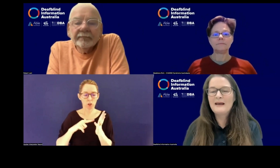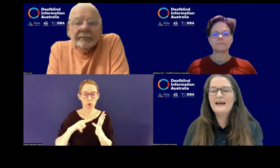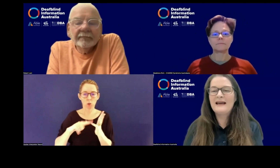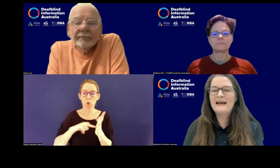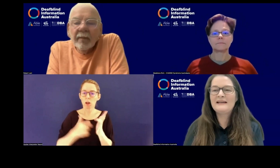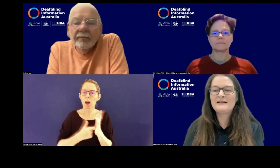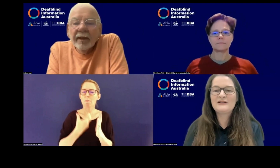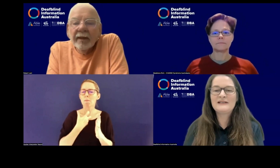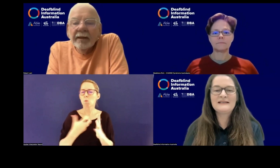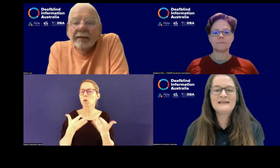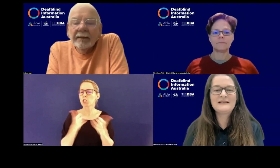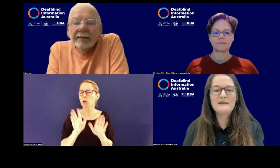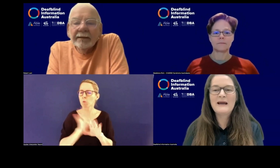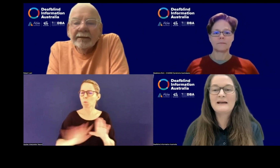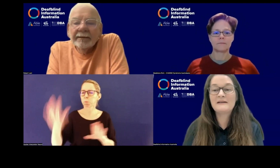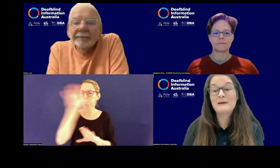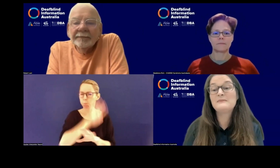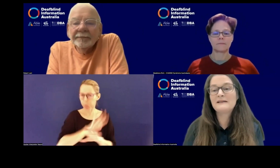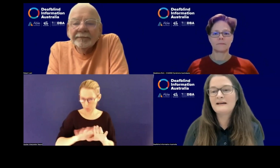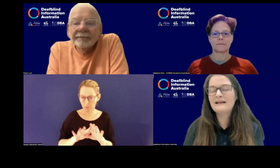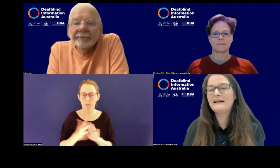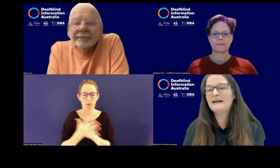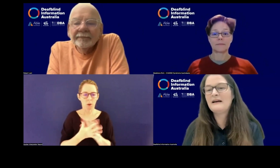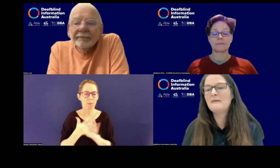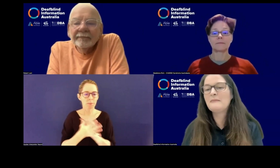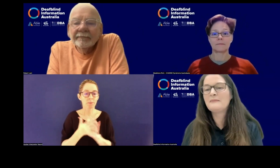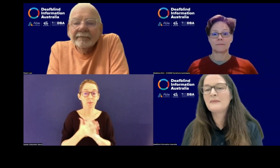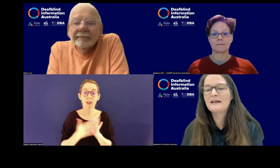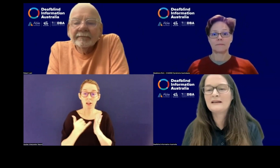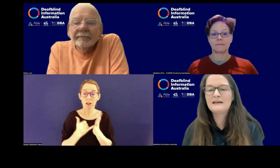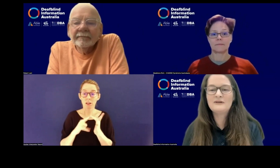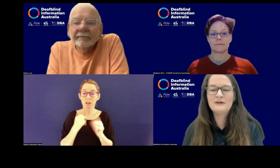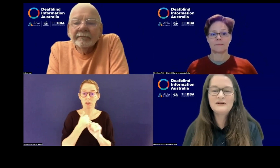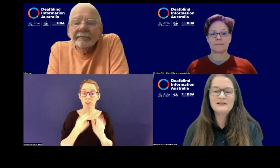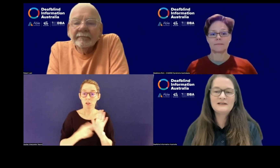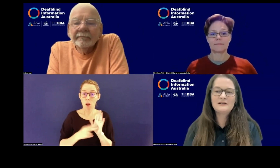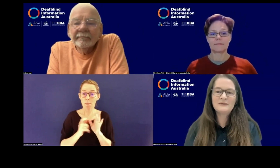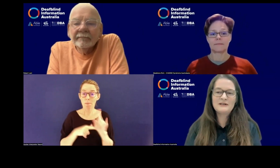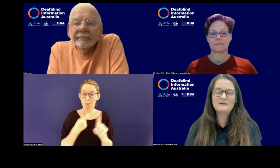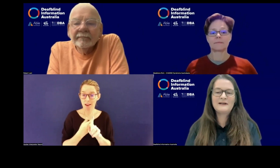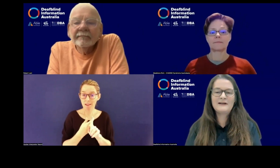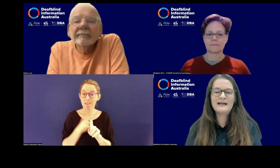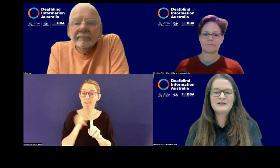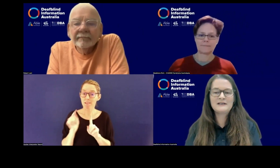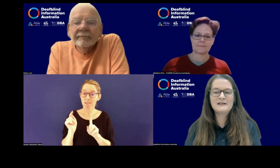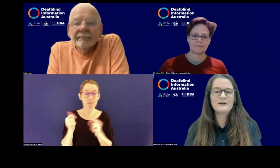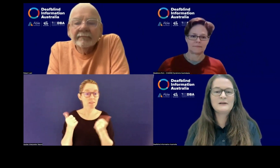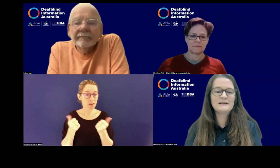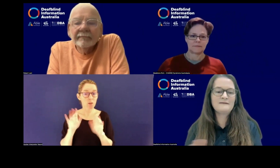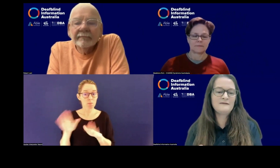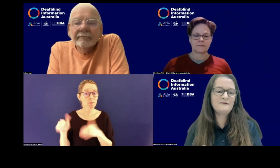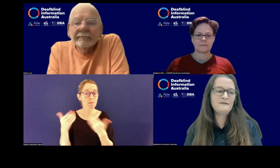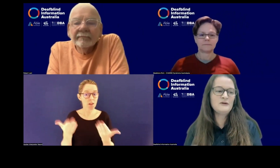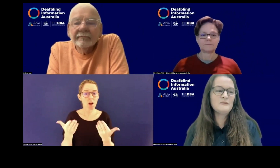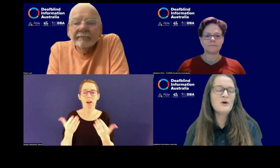So Signbank, a website, can give you those regional variations as well as a few more